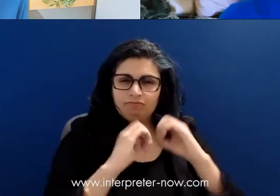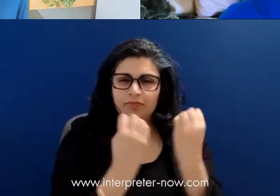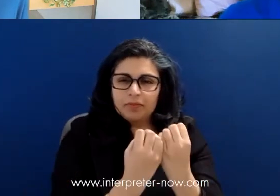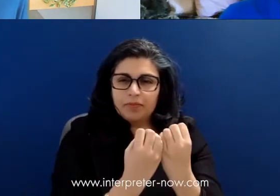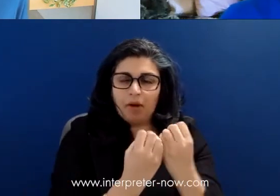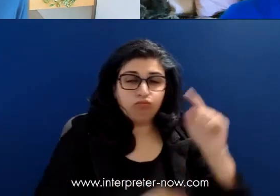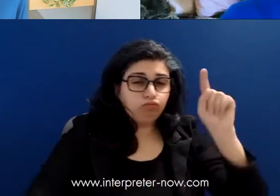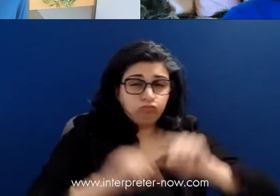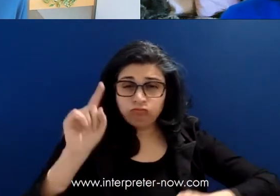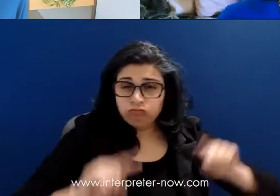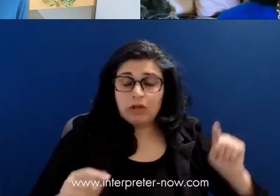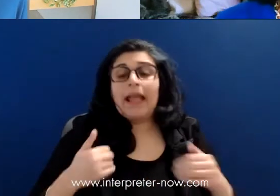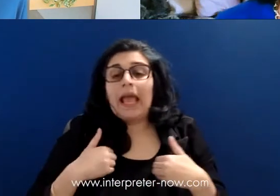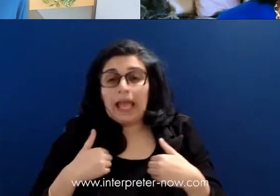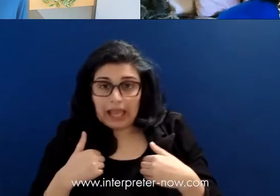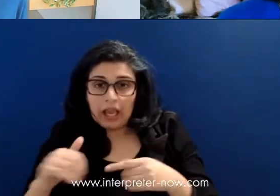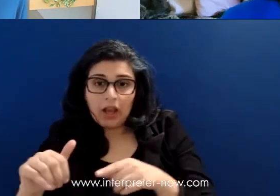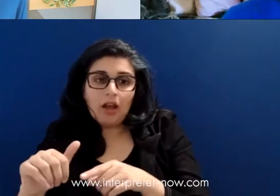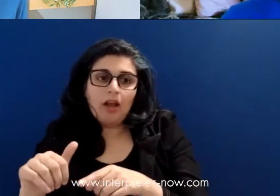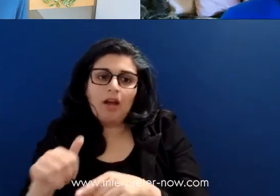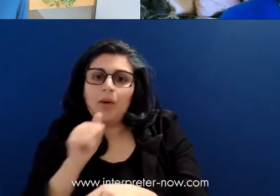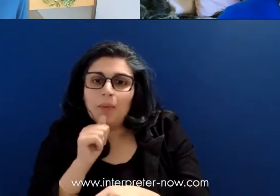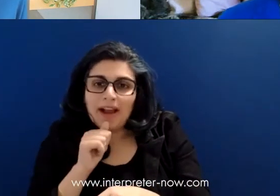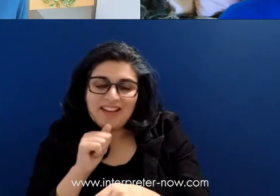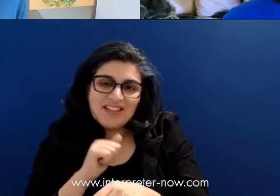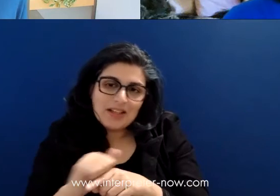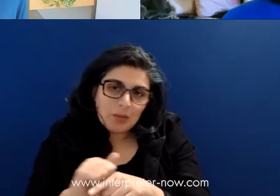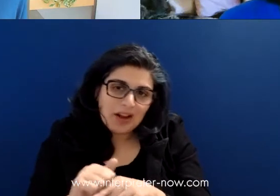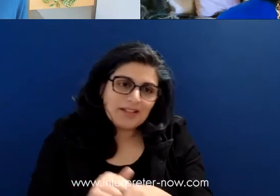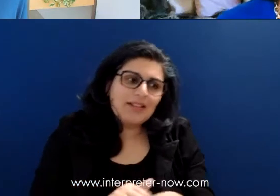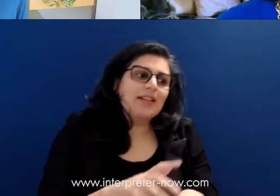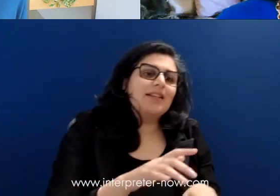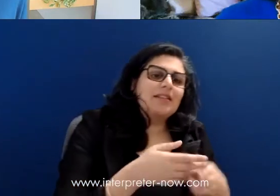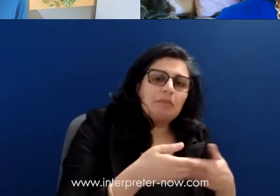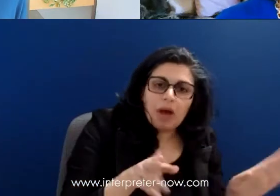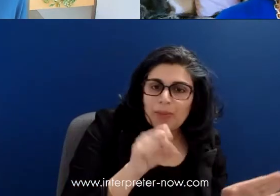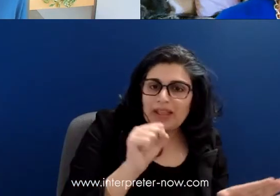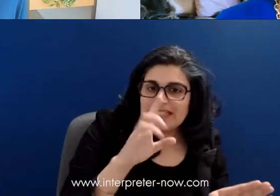So I have a private sector practice, public sector practice, and a charitable not-for-profit practice as well.